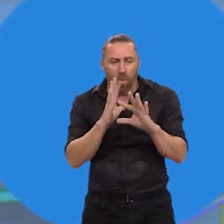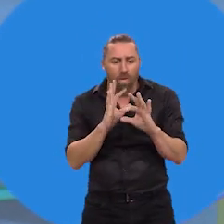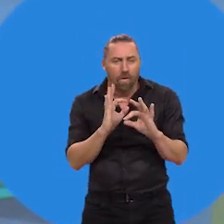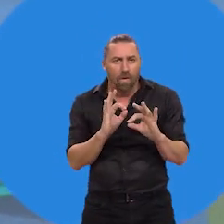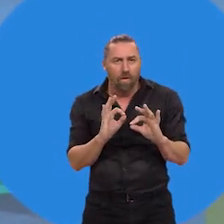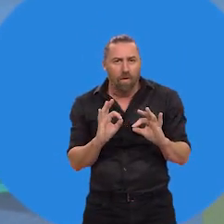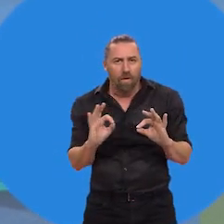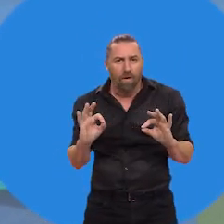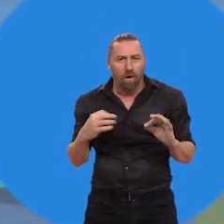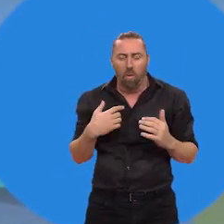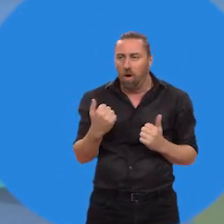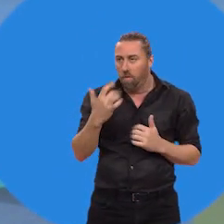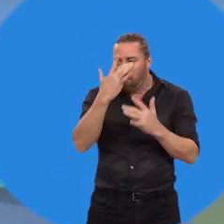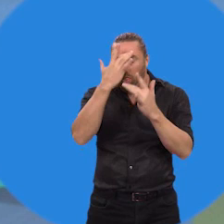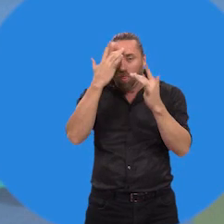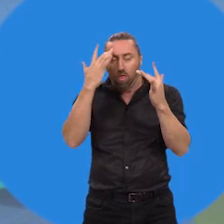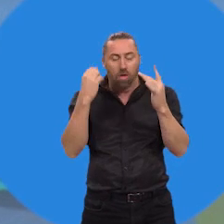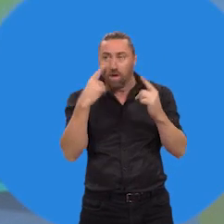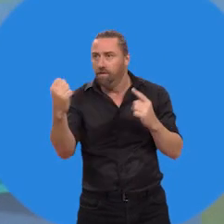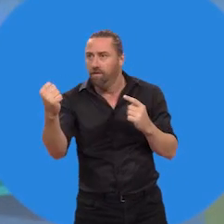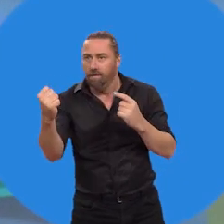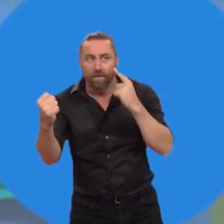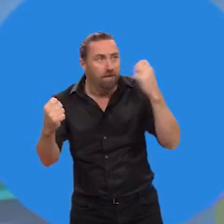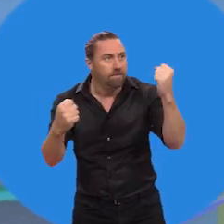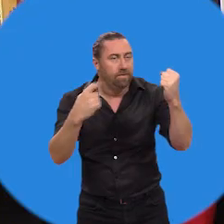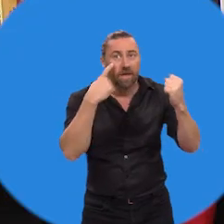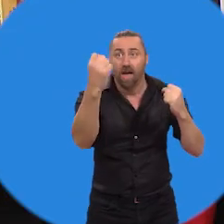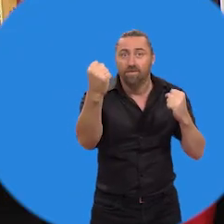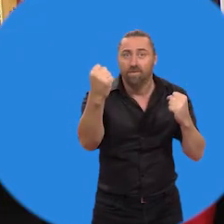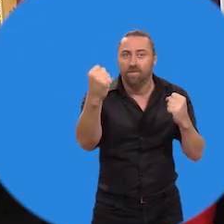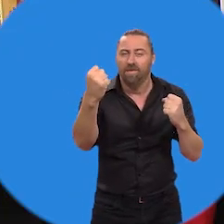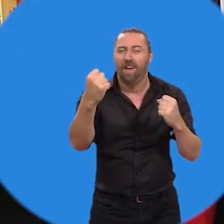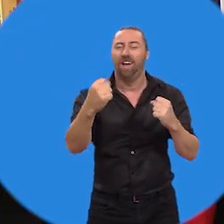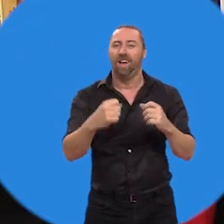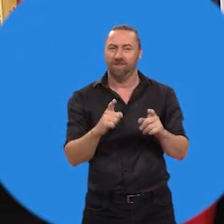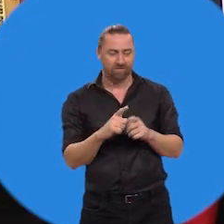things around us that we didn't even know were there. And that's exactly what happens